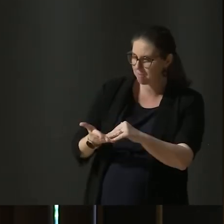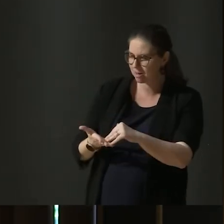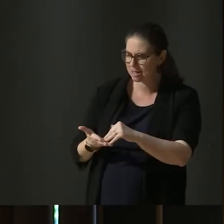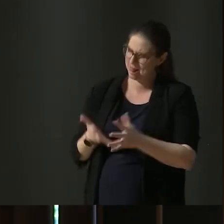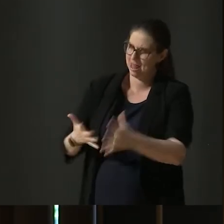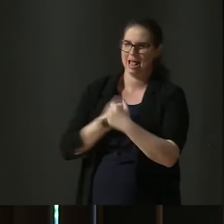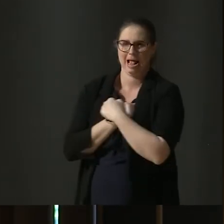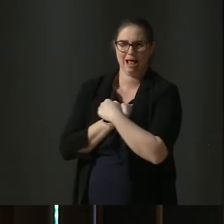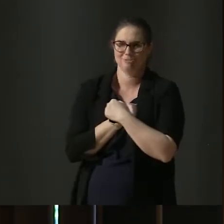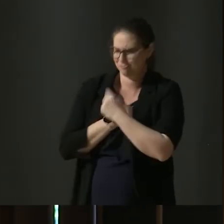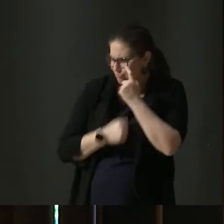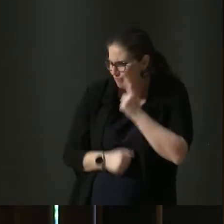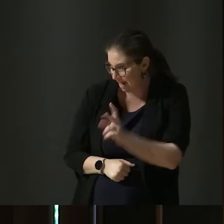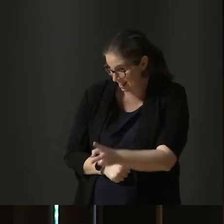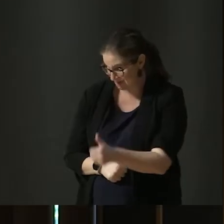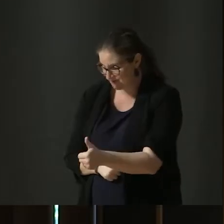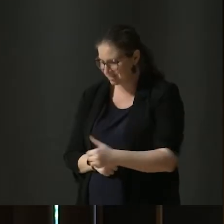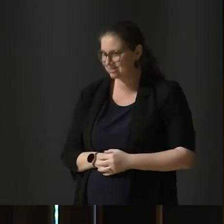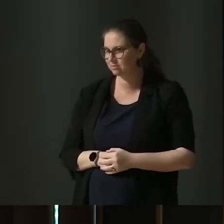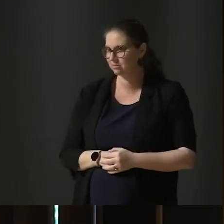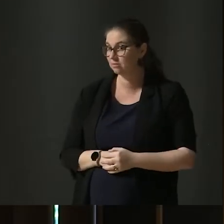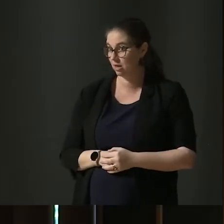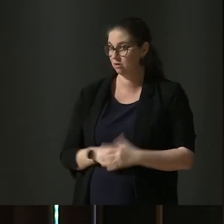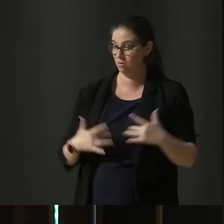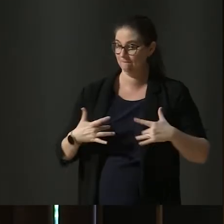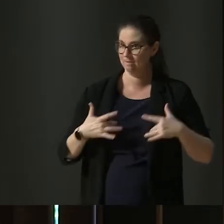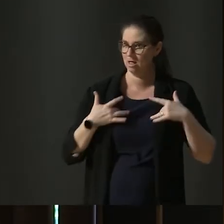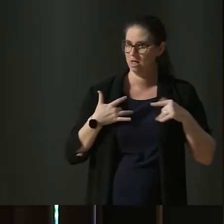We'll try again together. Feelings start to come down.